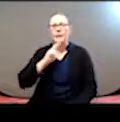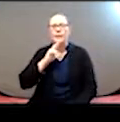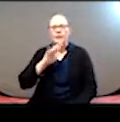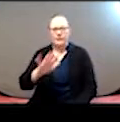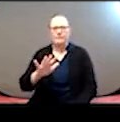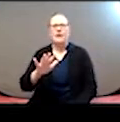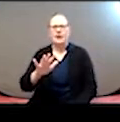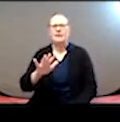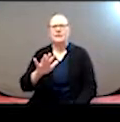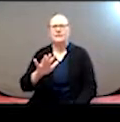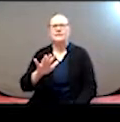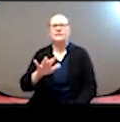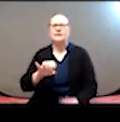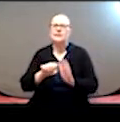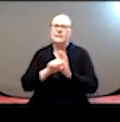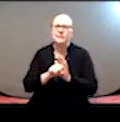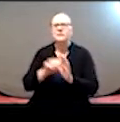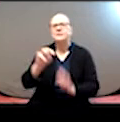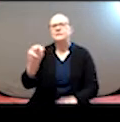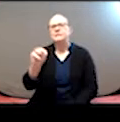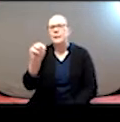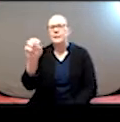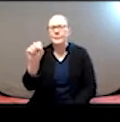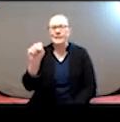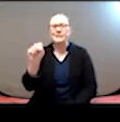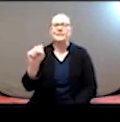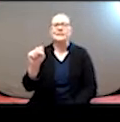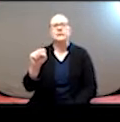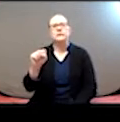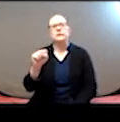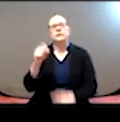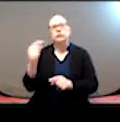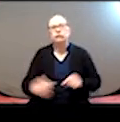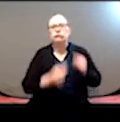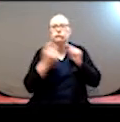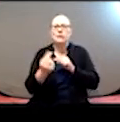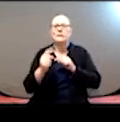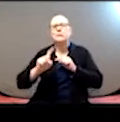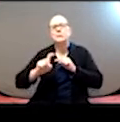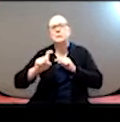symptoms of multiple sclerosis and had difficulty walking was eventually pretty severely disabled